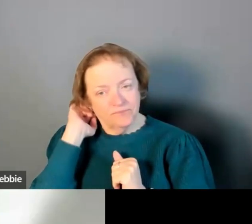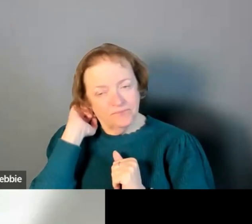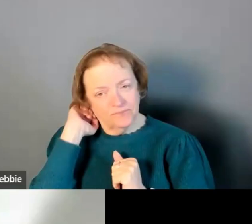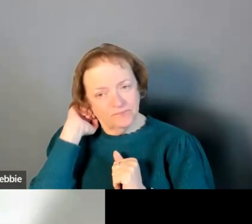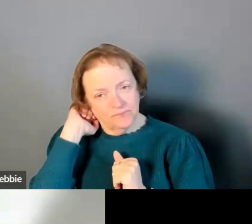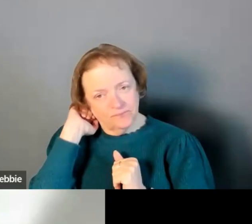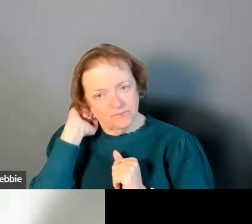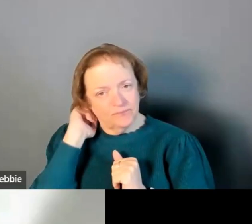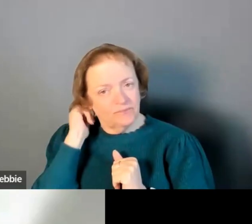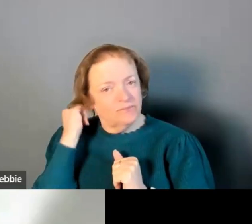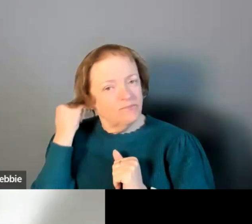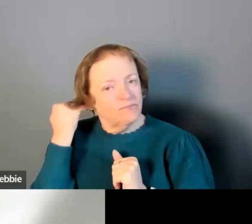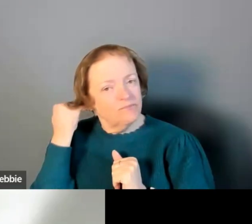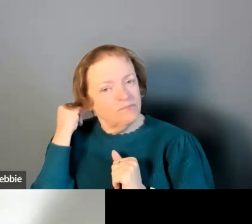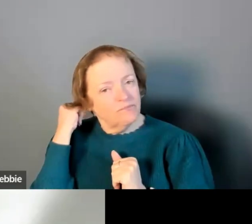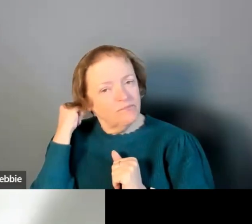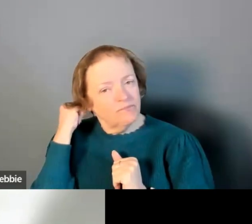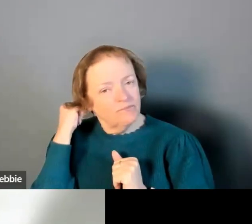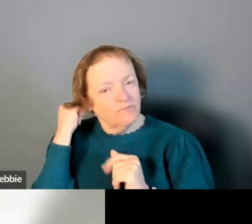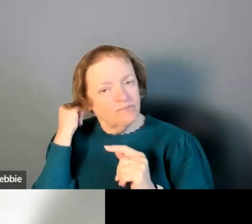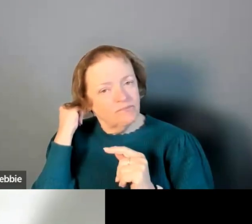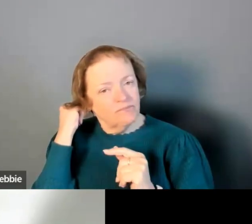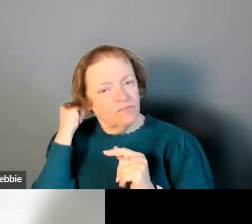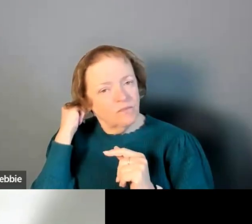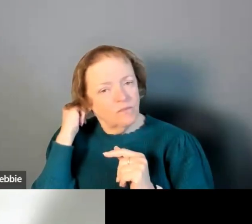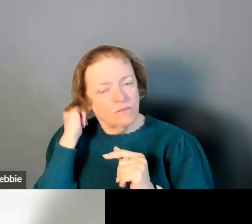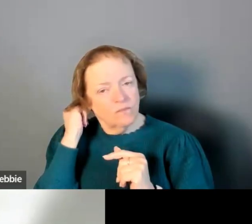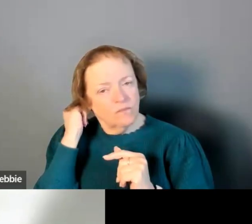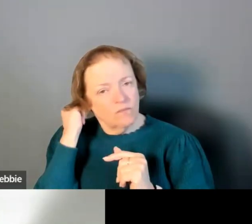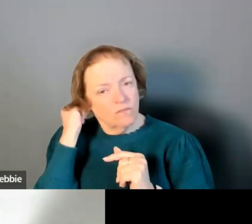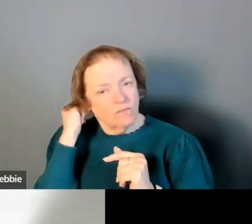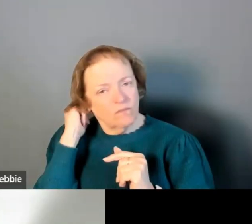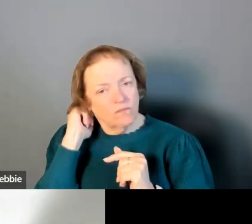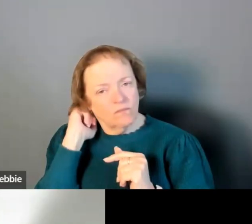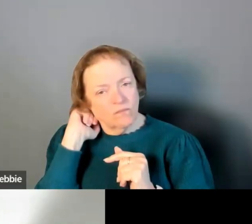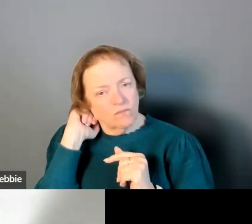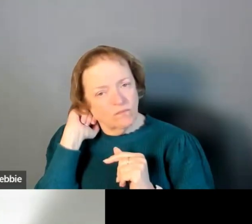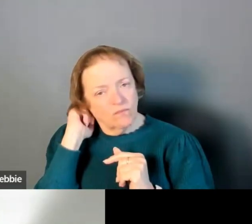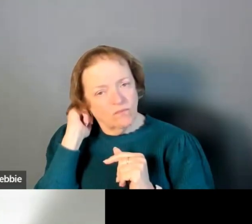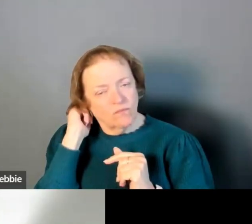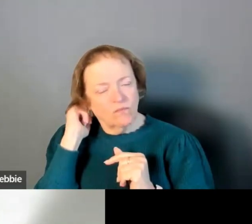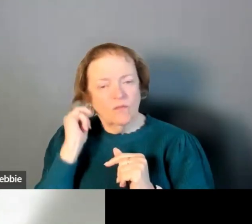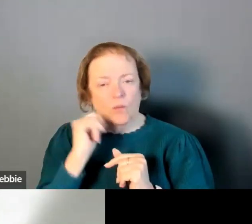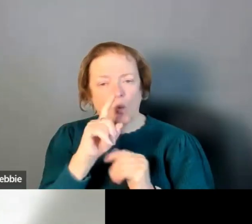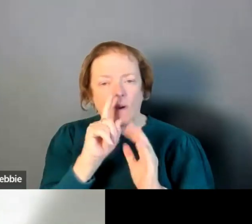this slide first. Give me one second, I might mute.